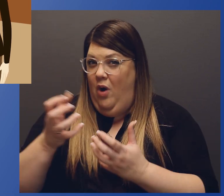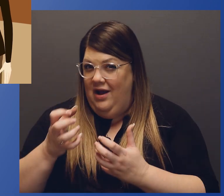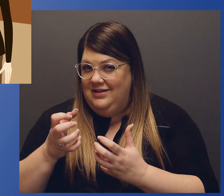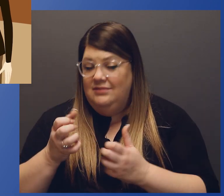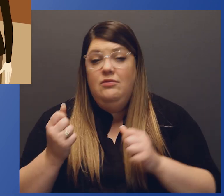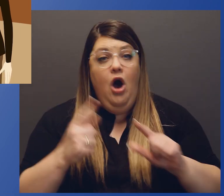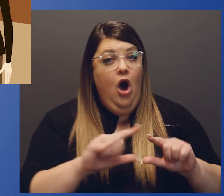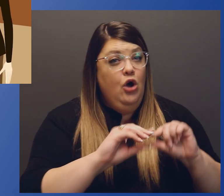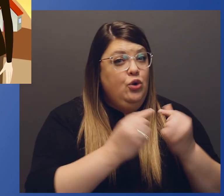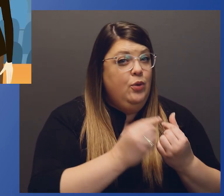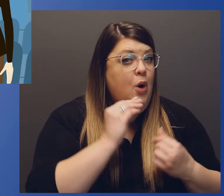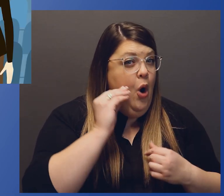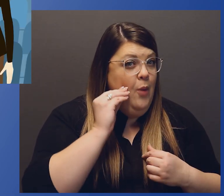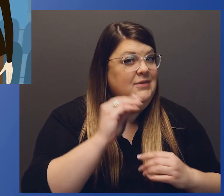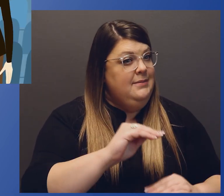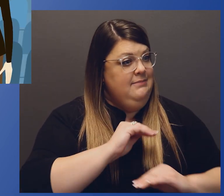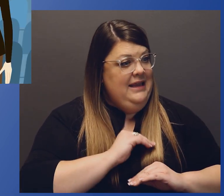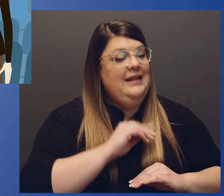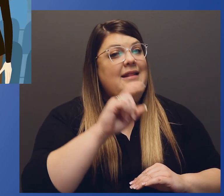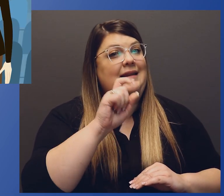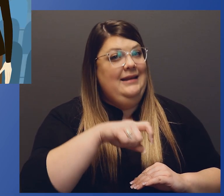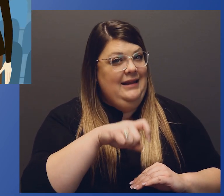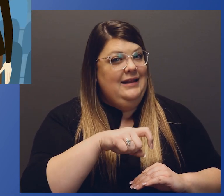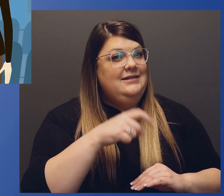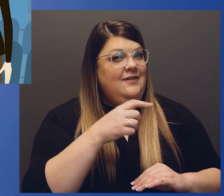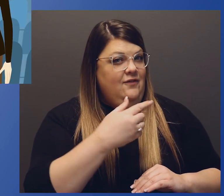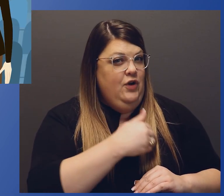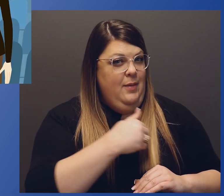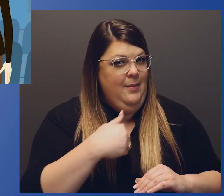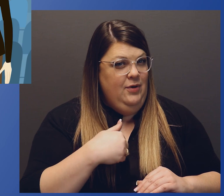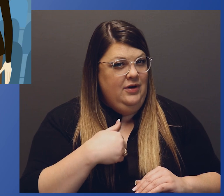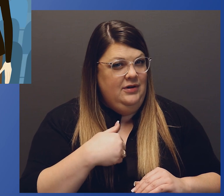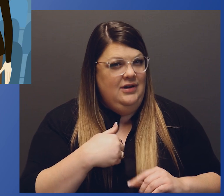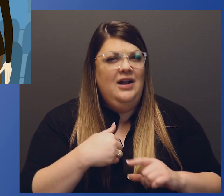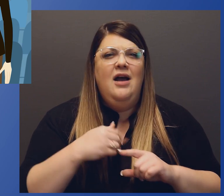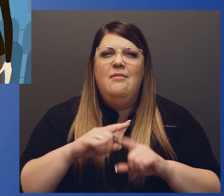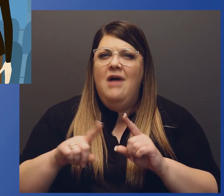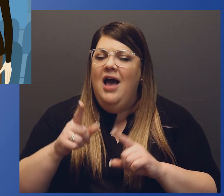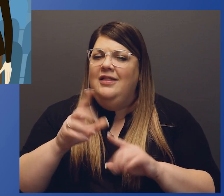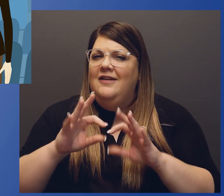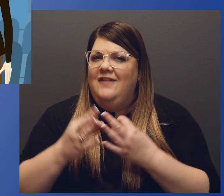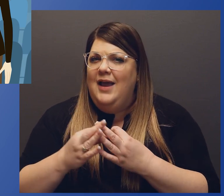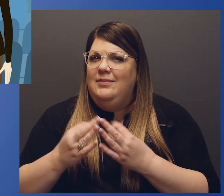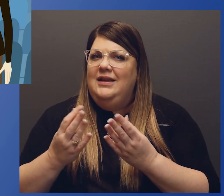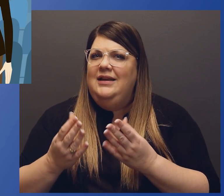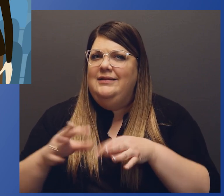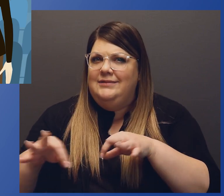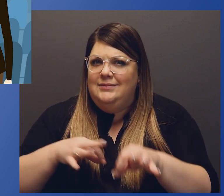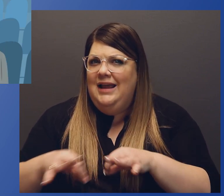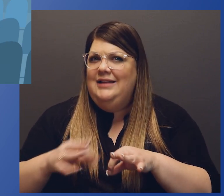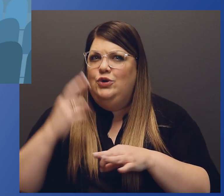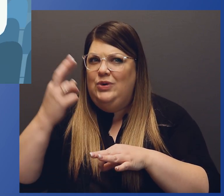and offer the following reasons for what they want. The parents cannot drive more than five miles to visit Rodney.